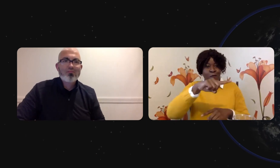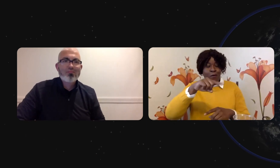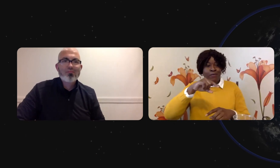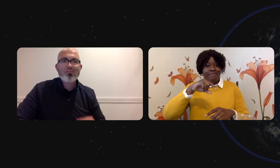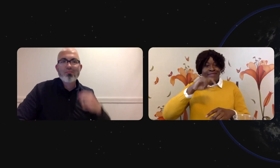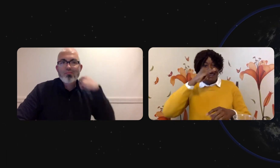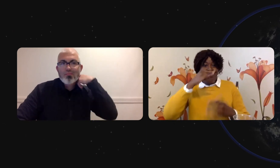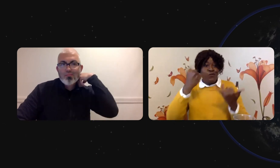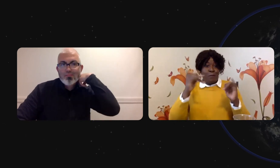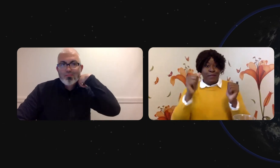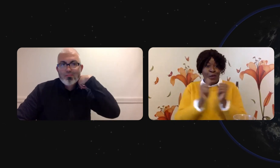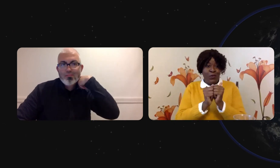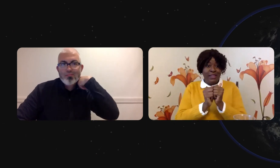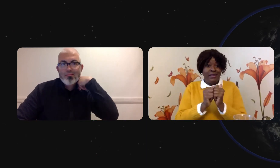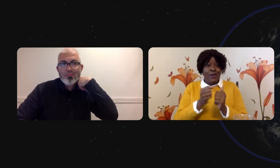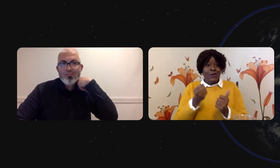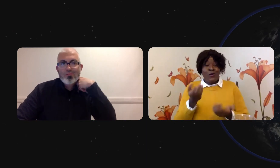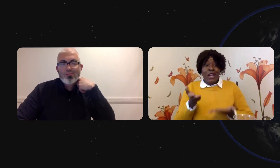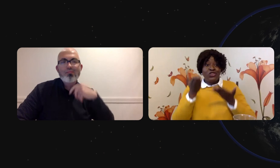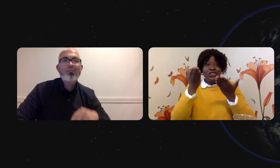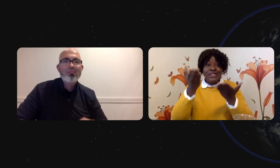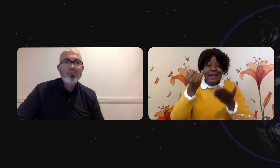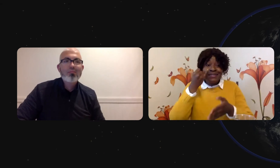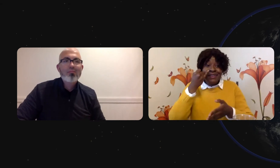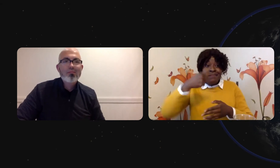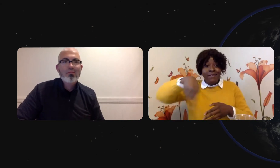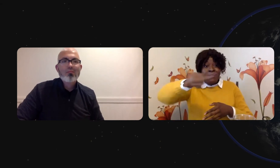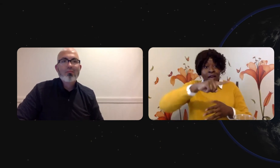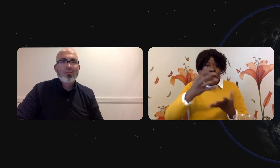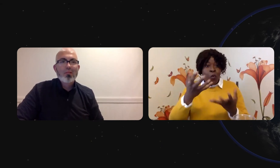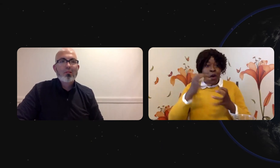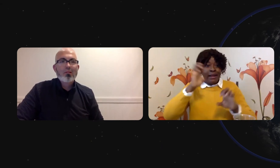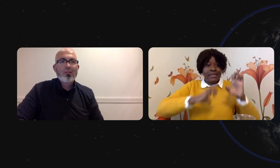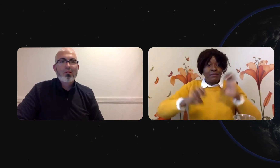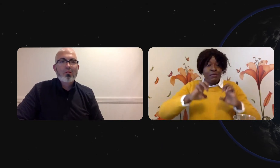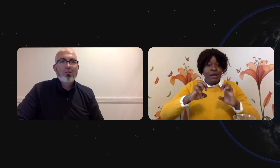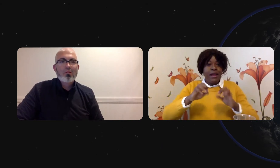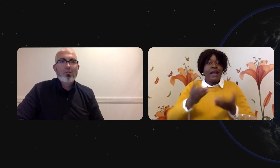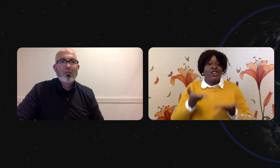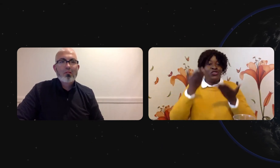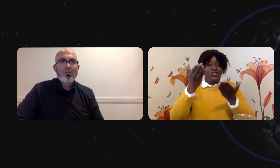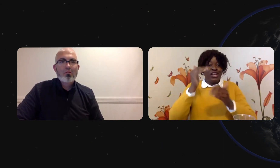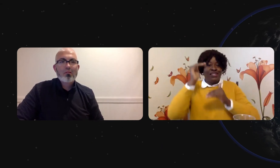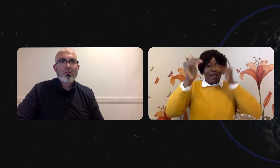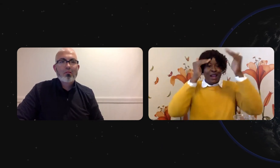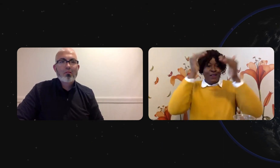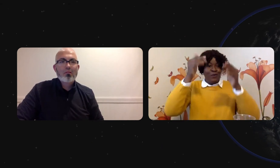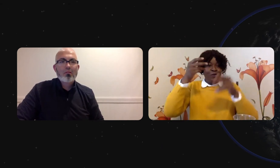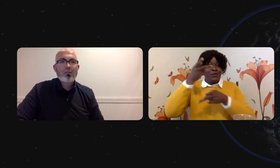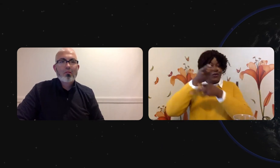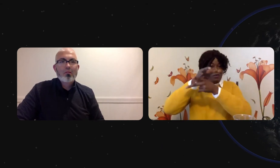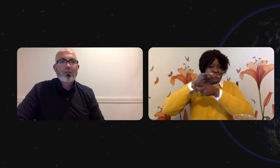Yes, it's low certified, so kids can play with it.